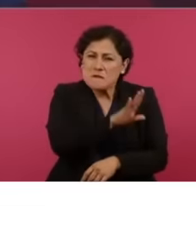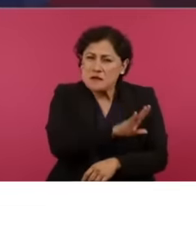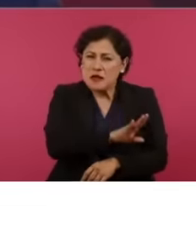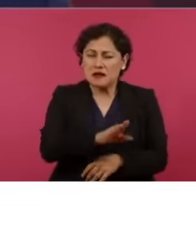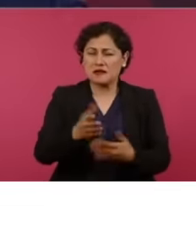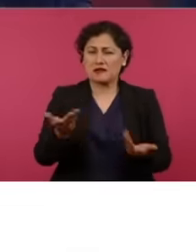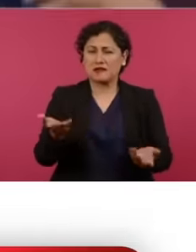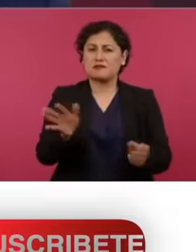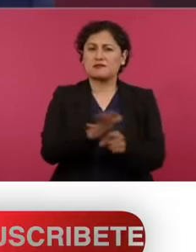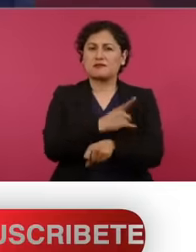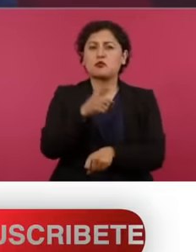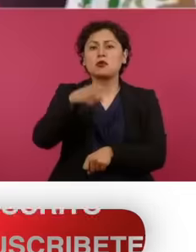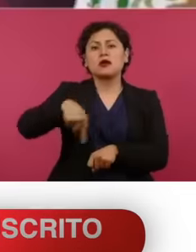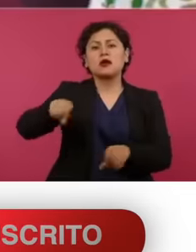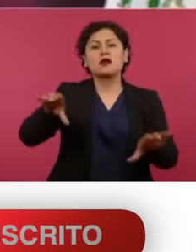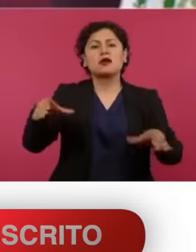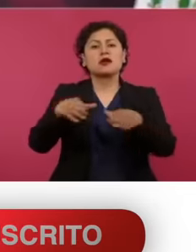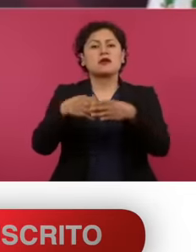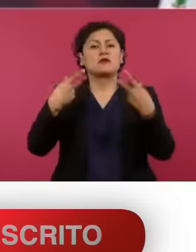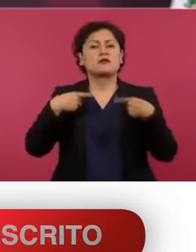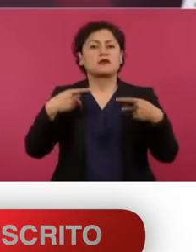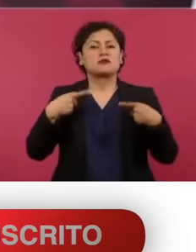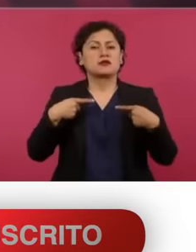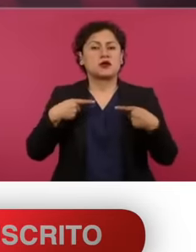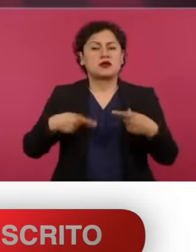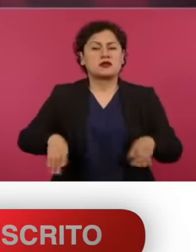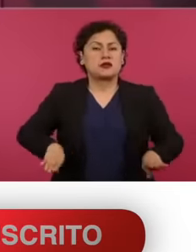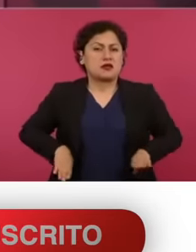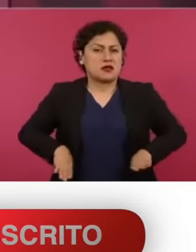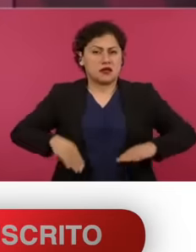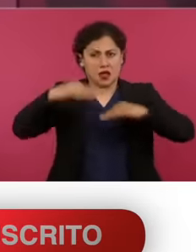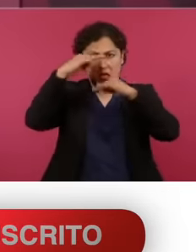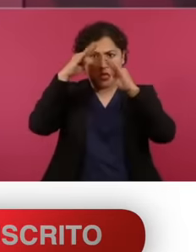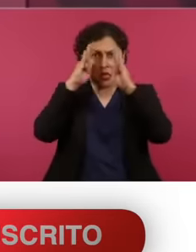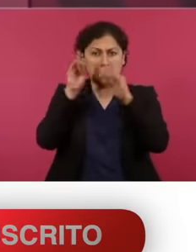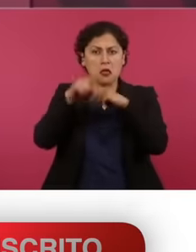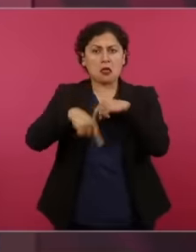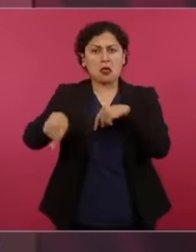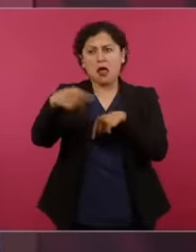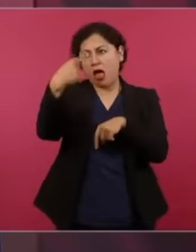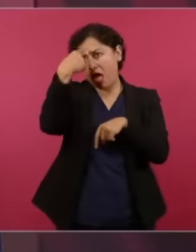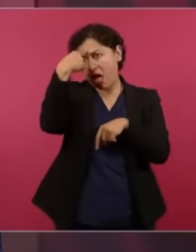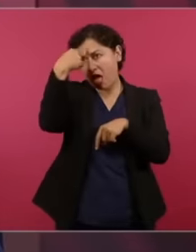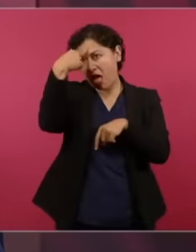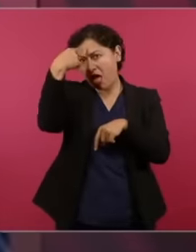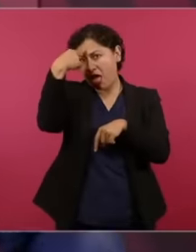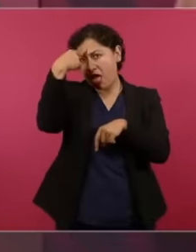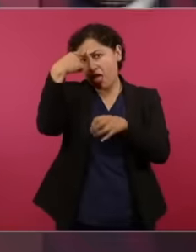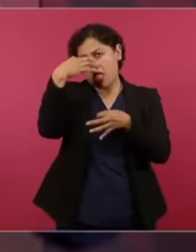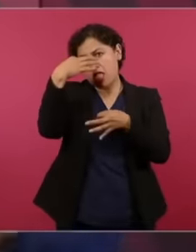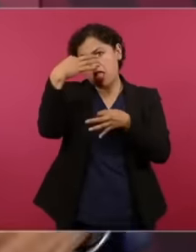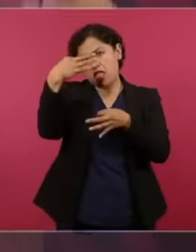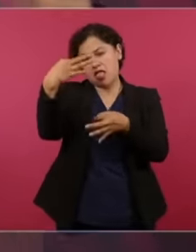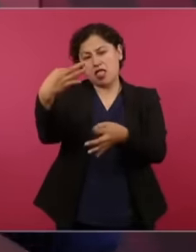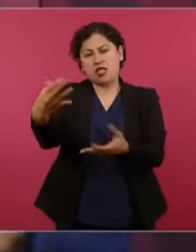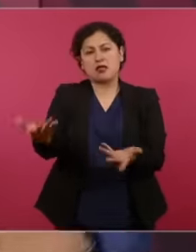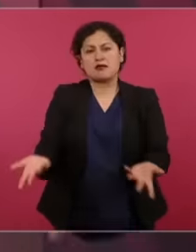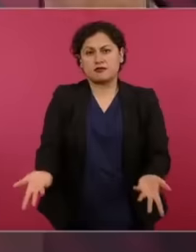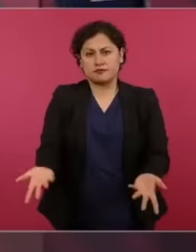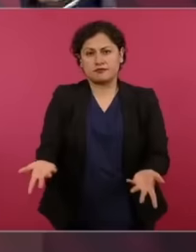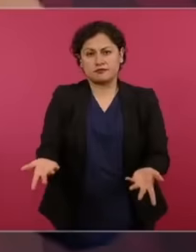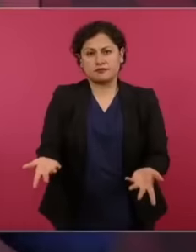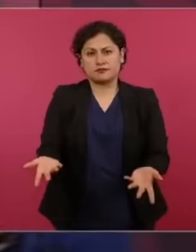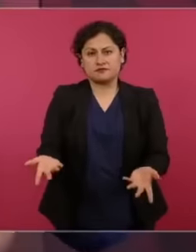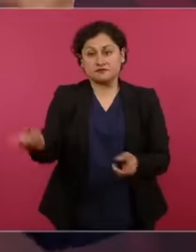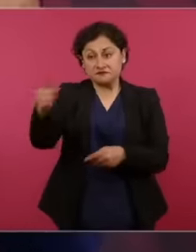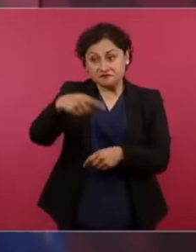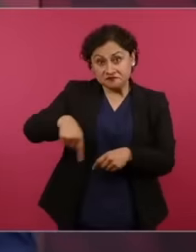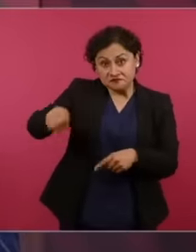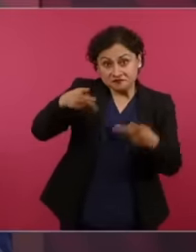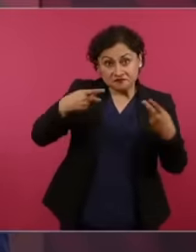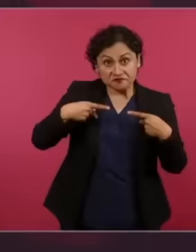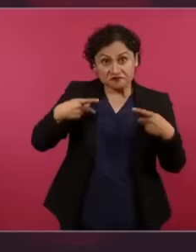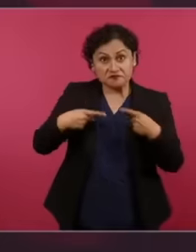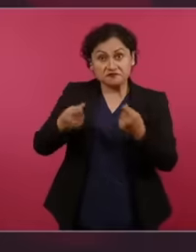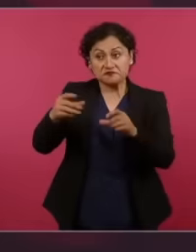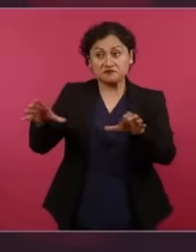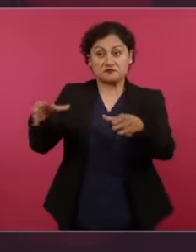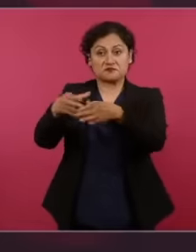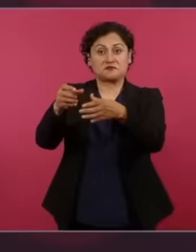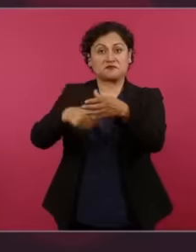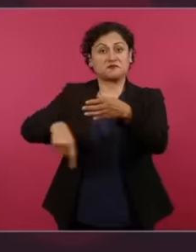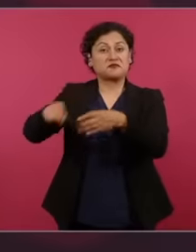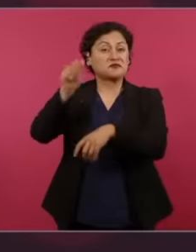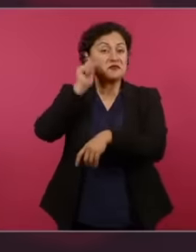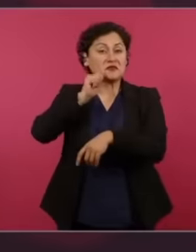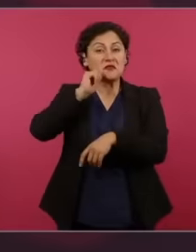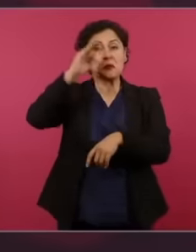alienation, that is, I am superior, I have more